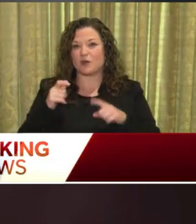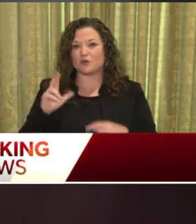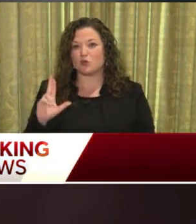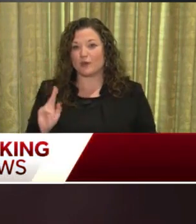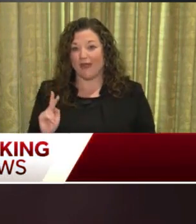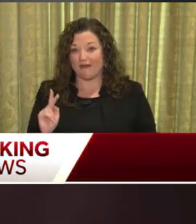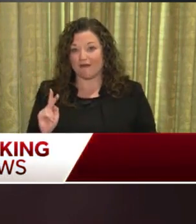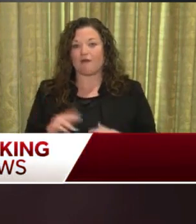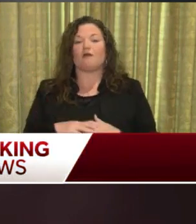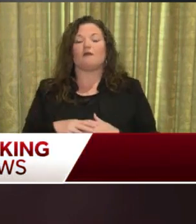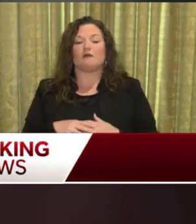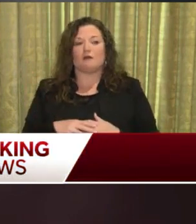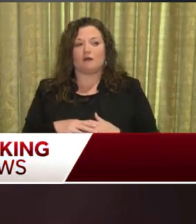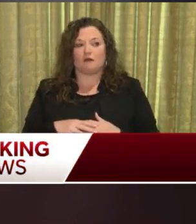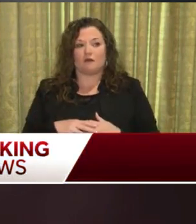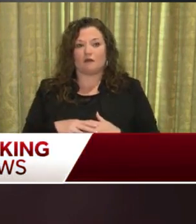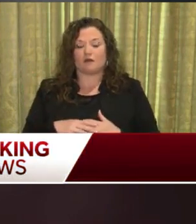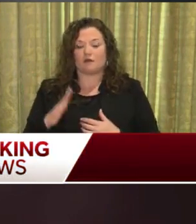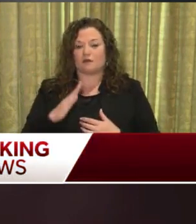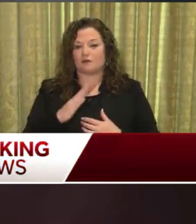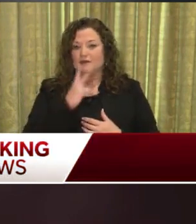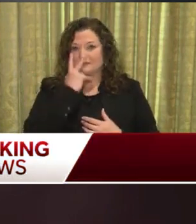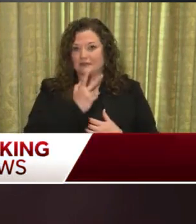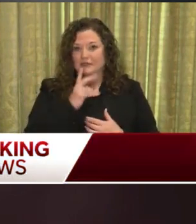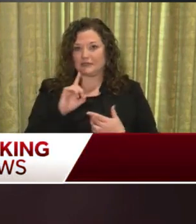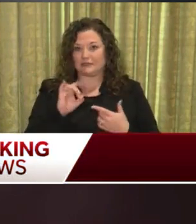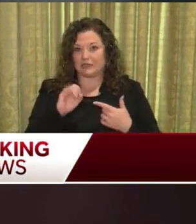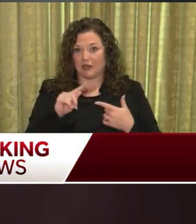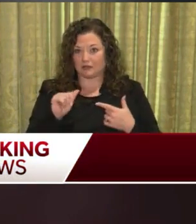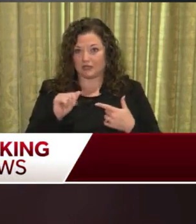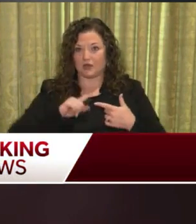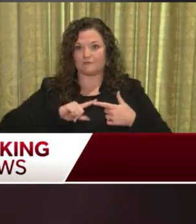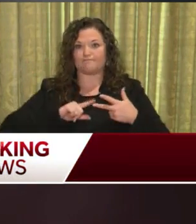SO THE BLUE IS THE B117 OR THE UK.